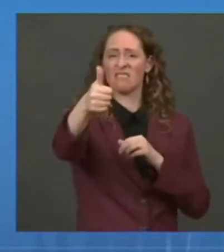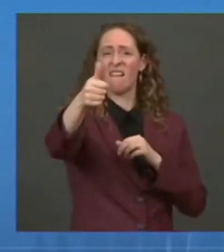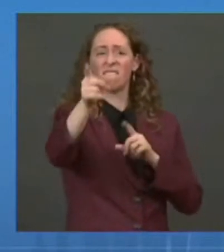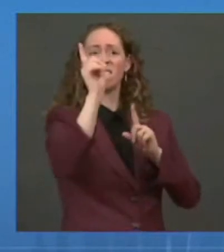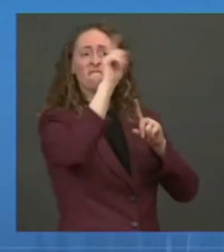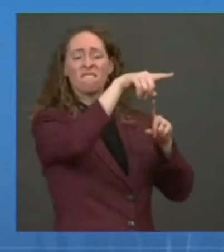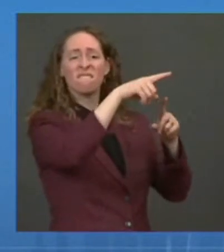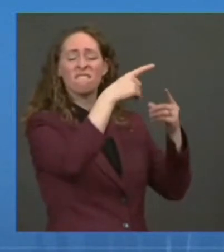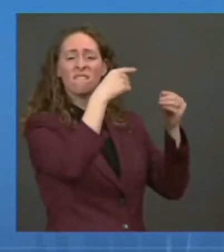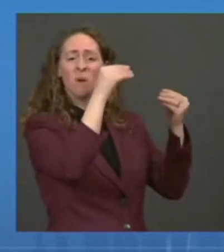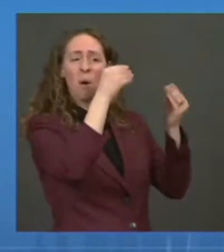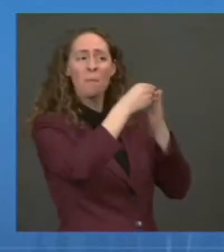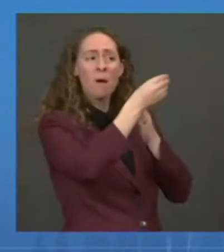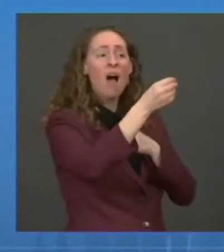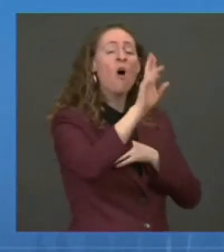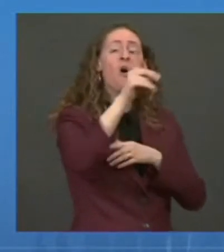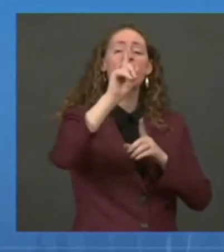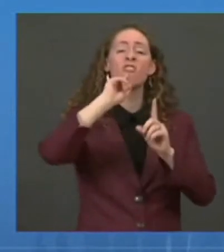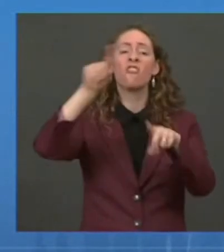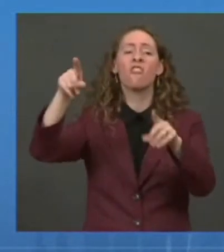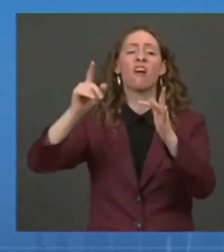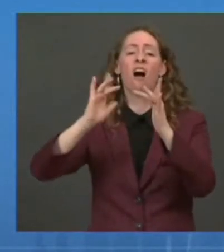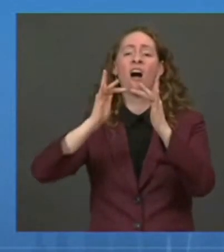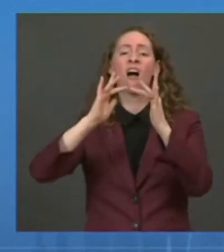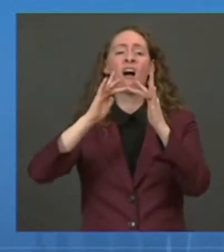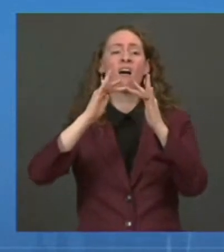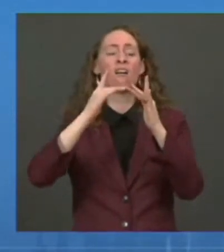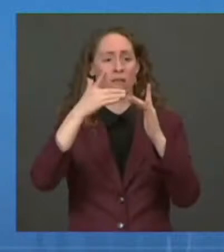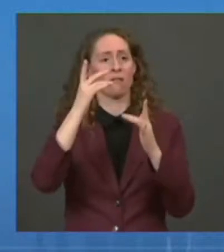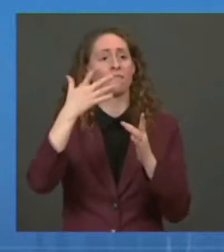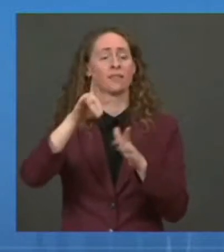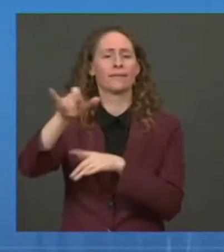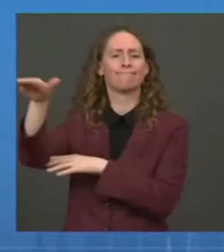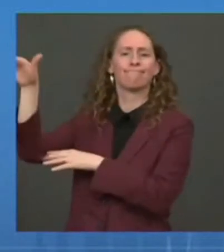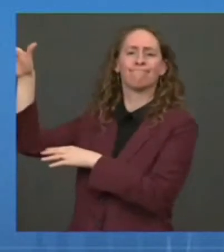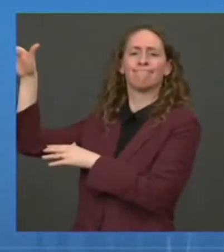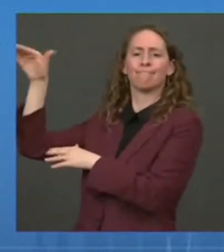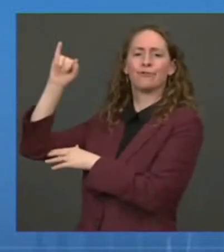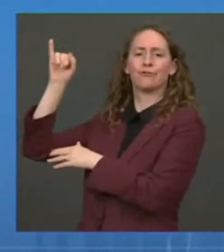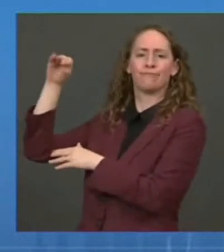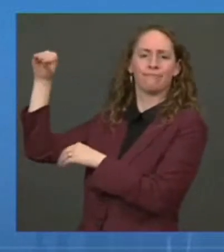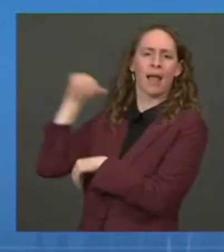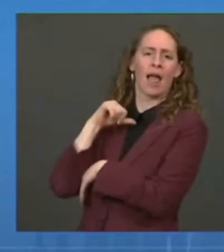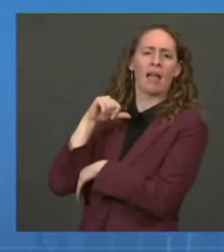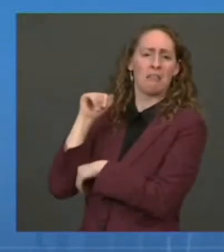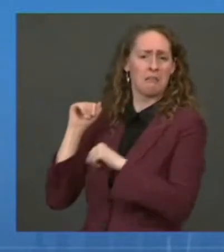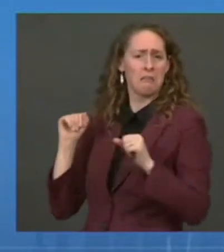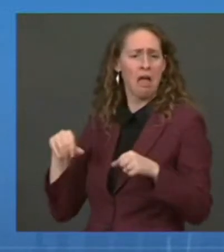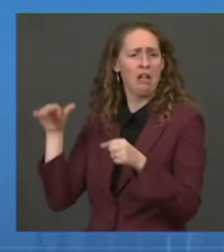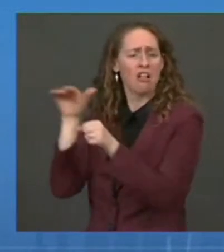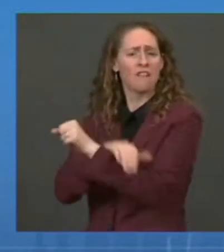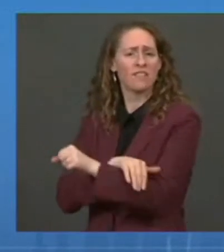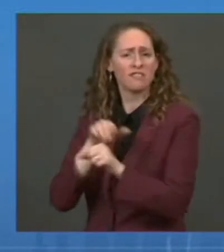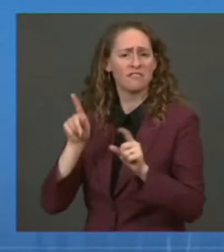HEALTH INSURANCE PLAN SO THEY CAN GO TO THEIR LOCAL PHARMACY ORDER ONLINE AND GET REIMBURSED